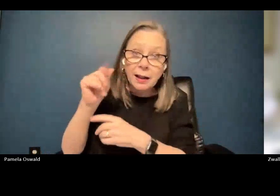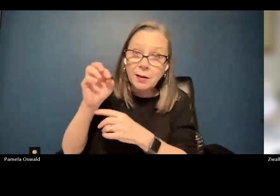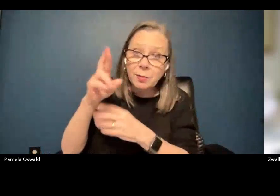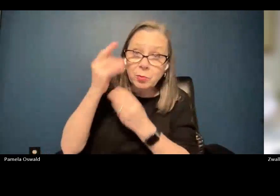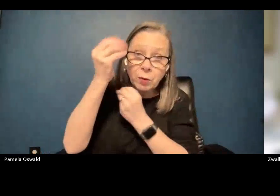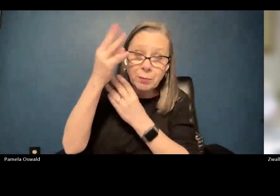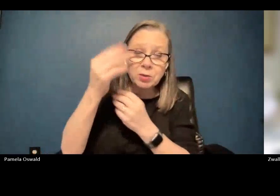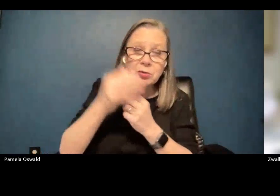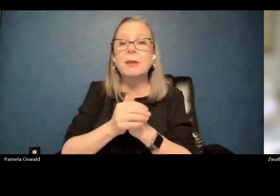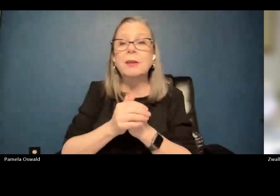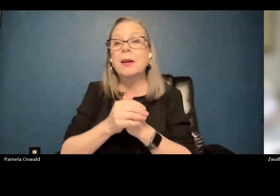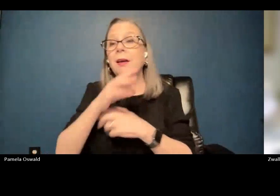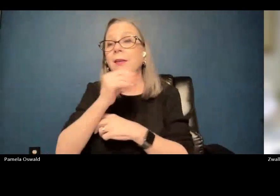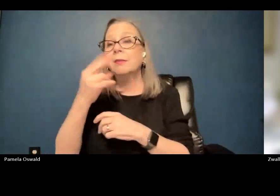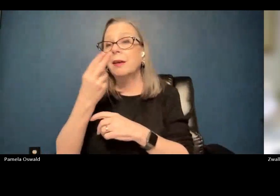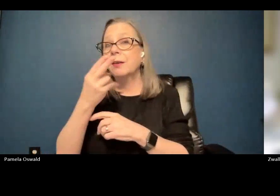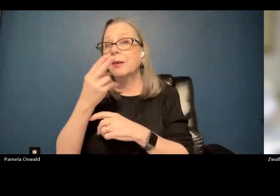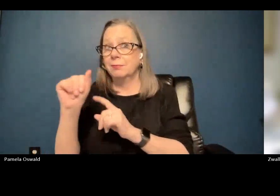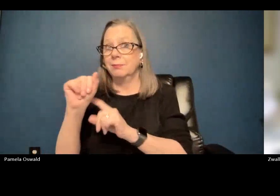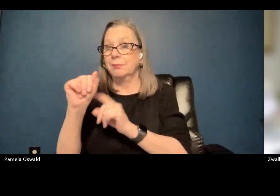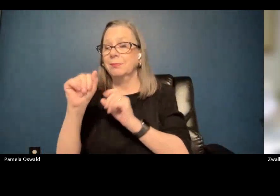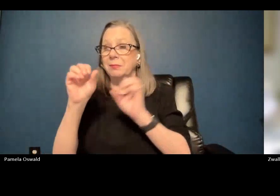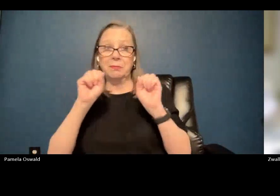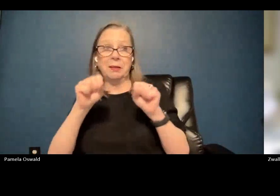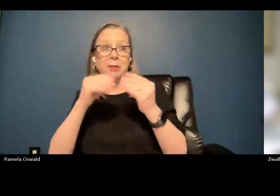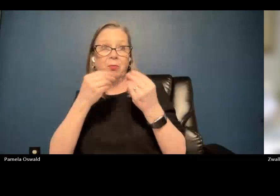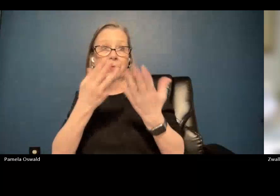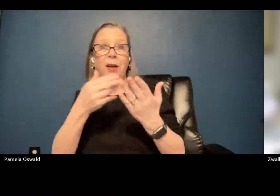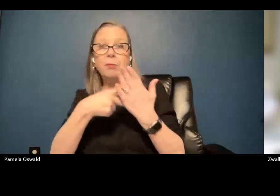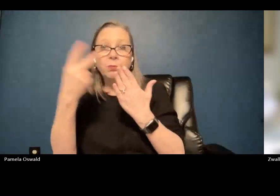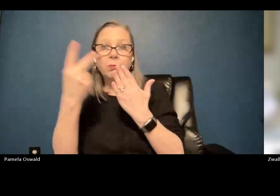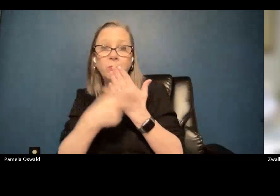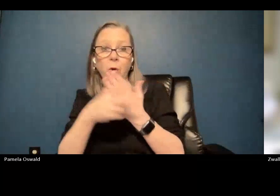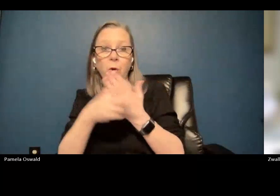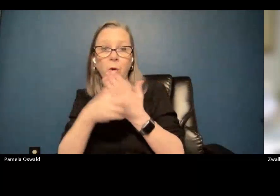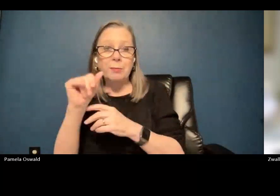the HCA is able to provide program data, figuring out a way on how to make the